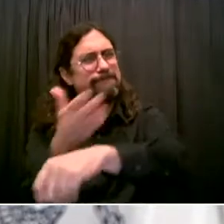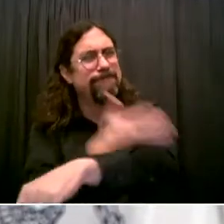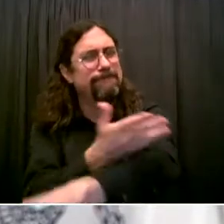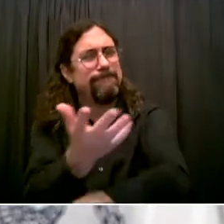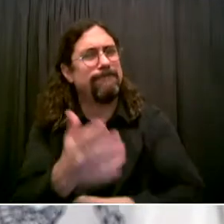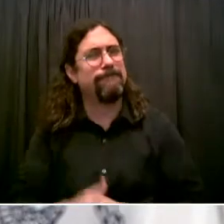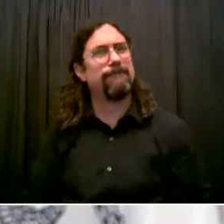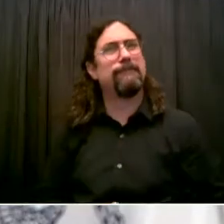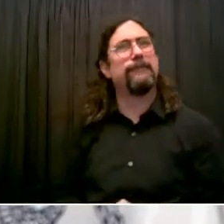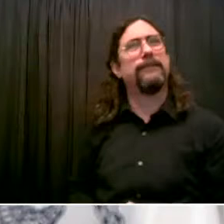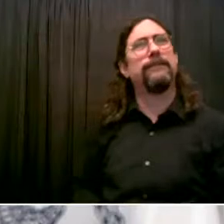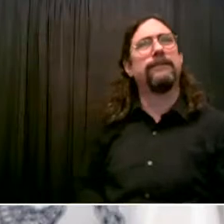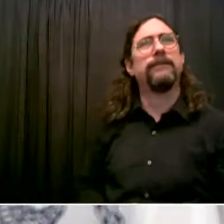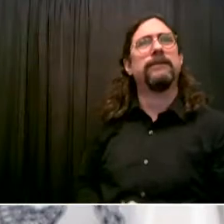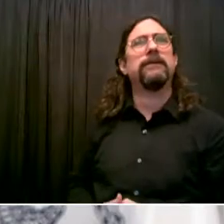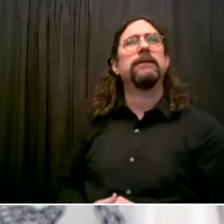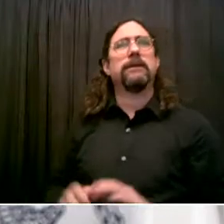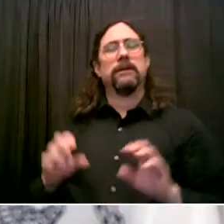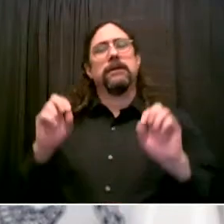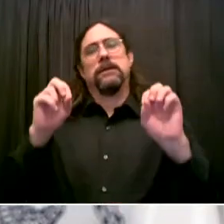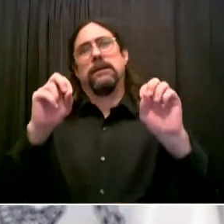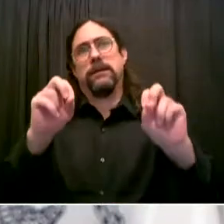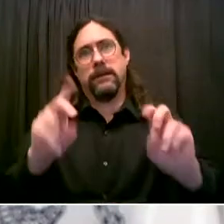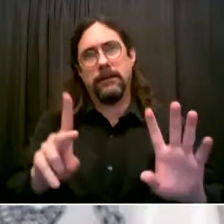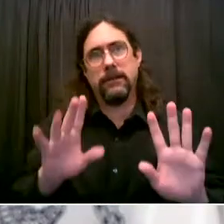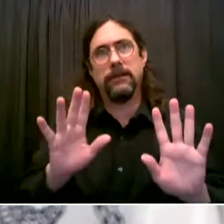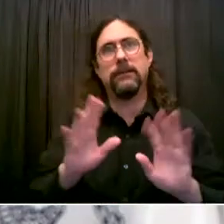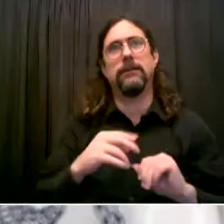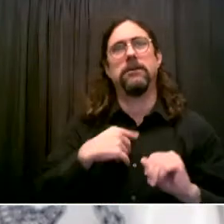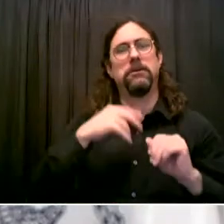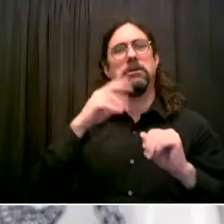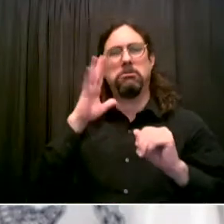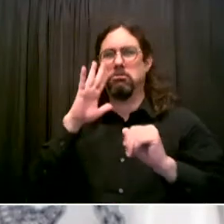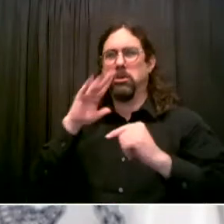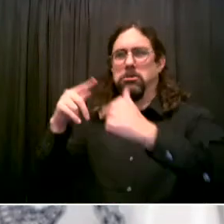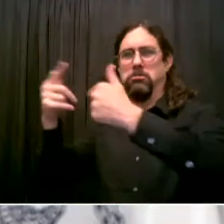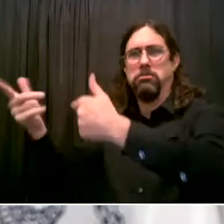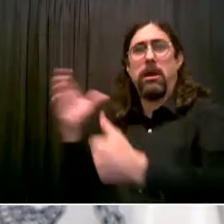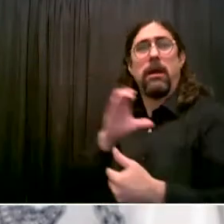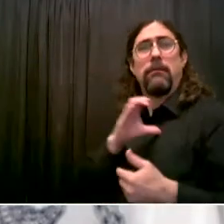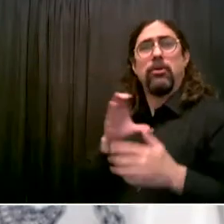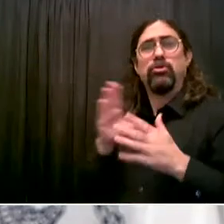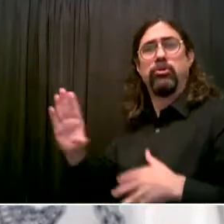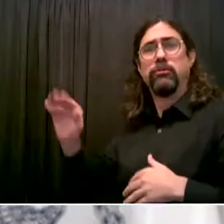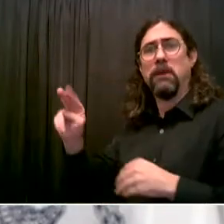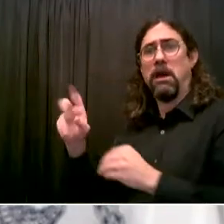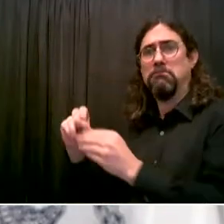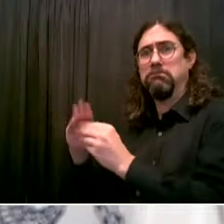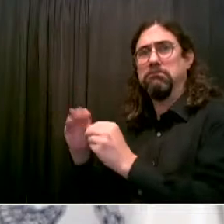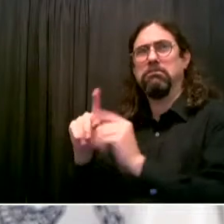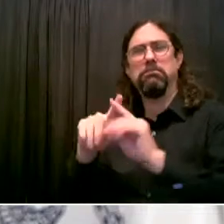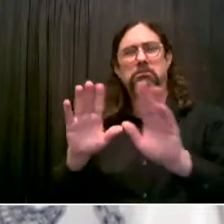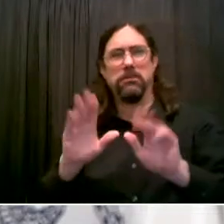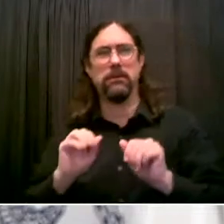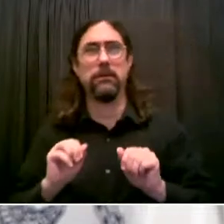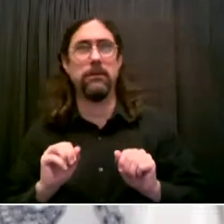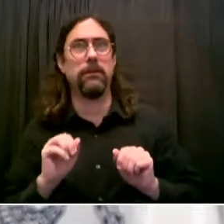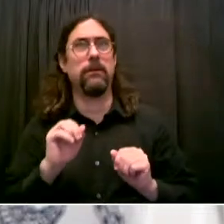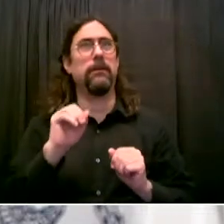THE SHELTER ENVIRONMENT SAFER . THE COMMISSIONER CAN